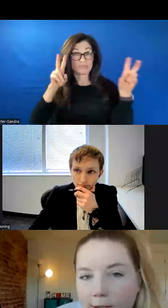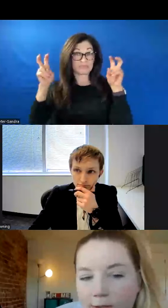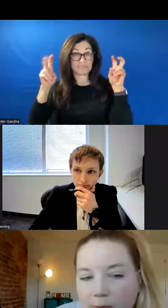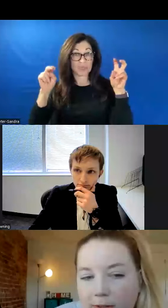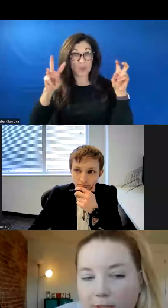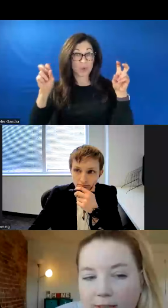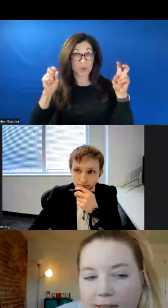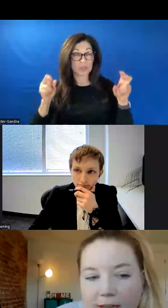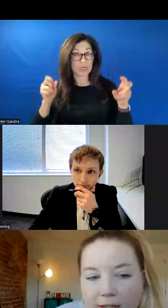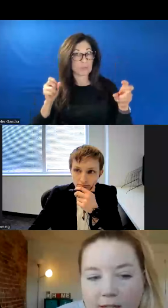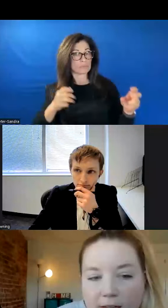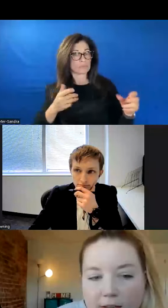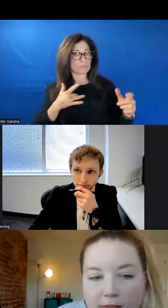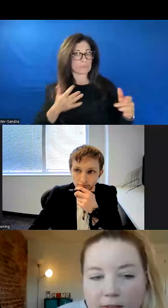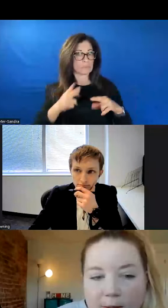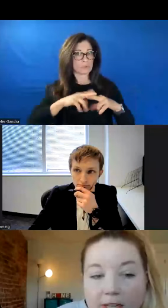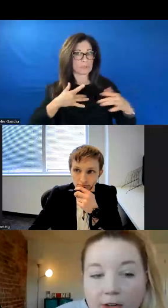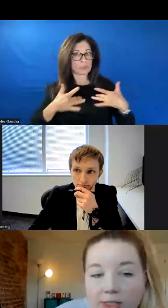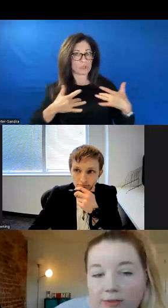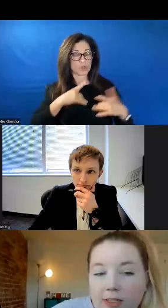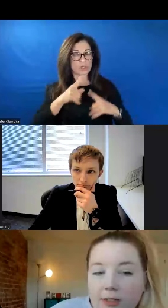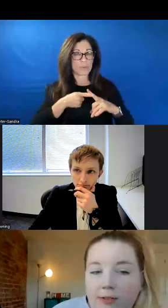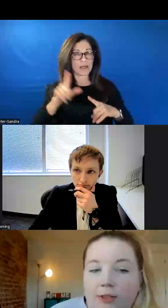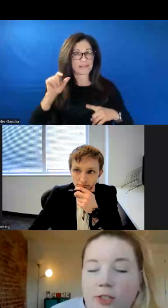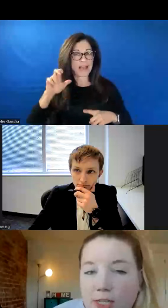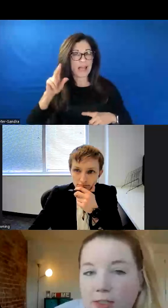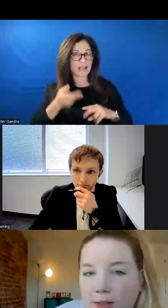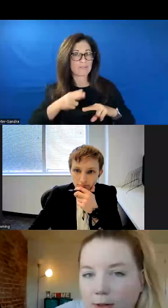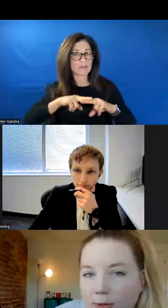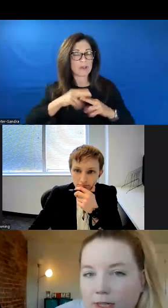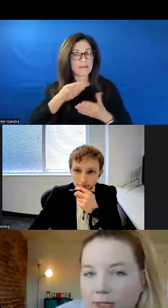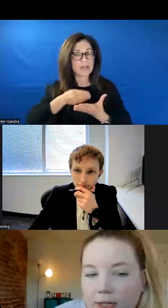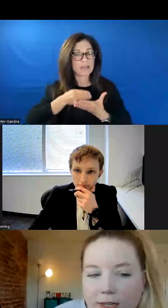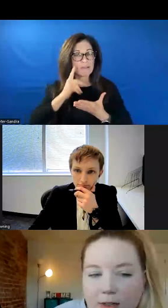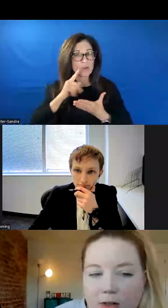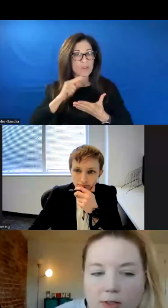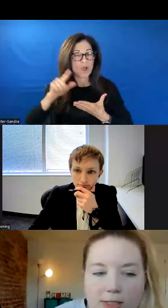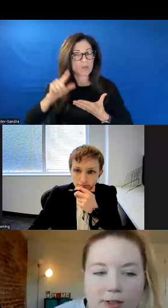CONCERNS ABOUT THE LACK OF INCREASED FUNDING FOR THEIR STATES CALL CENTER,